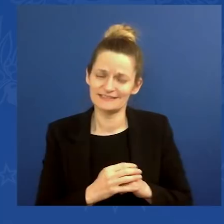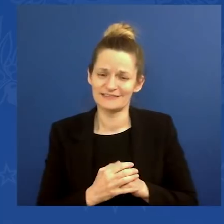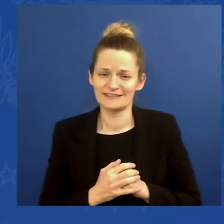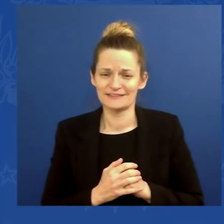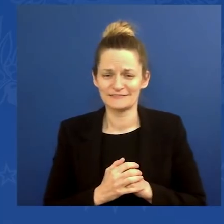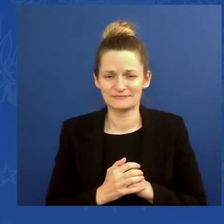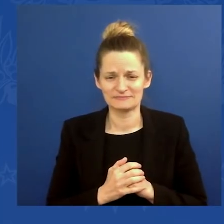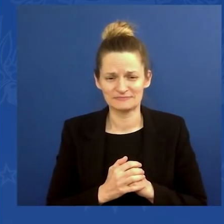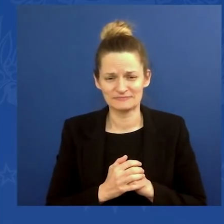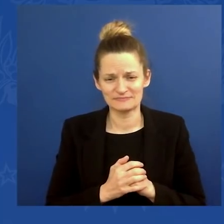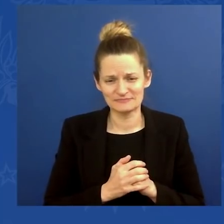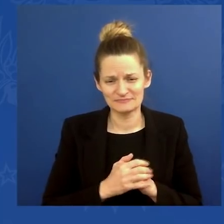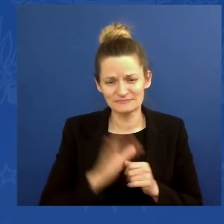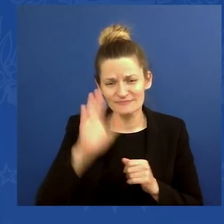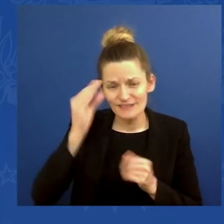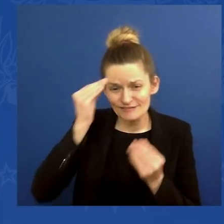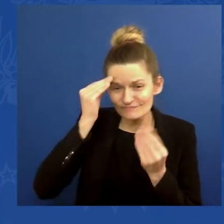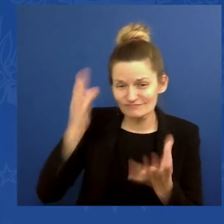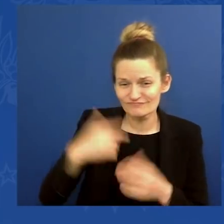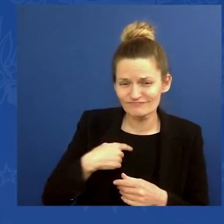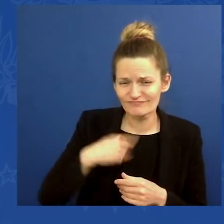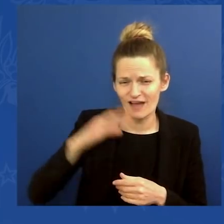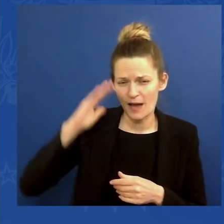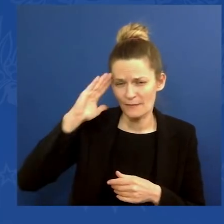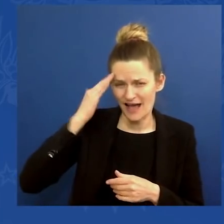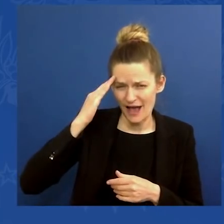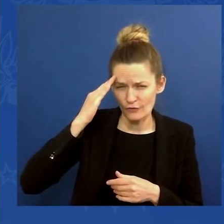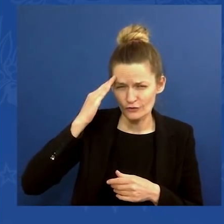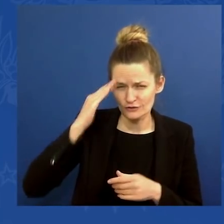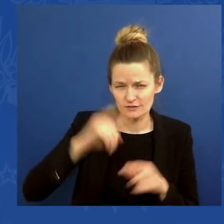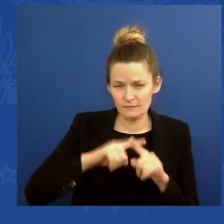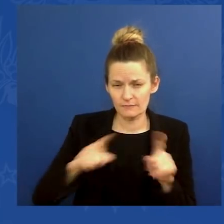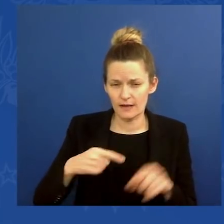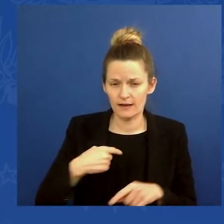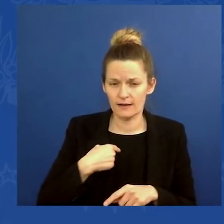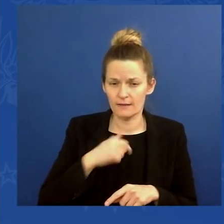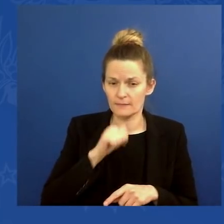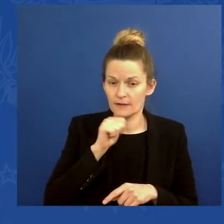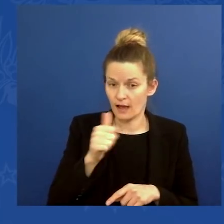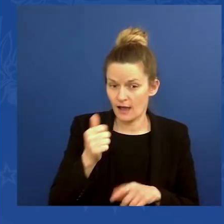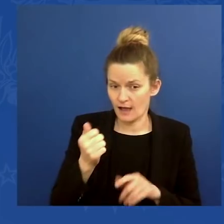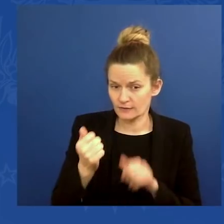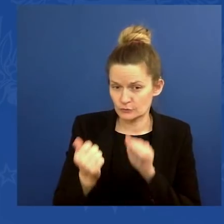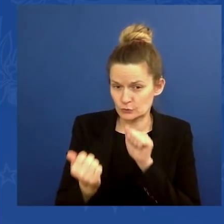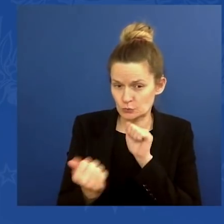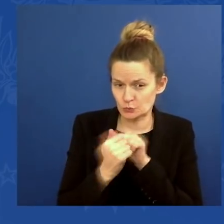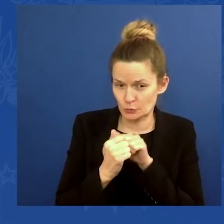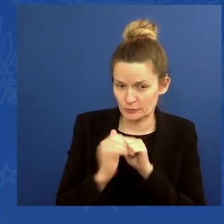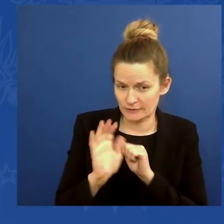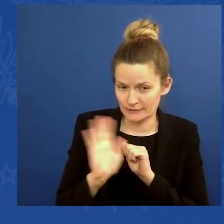well, I just want you to know, I may be Irish, but I'm not stupid. I married Dominic Giacoppa's daughter.